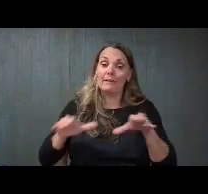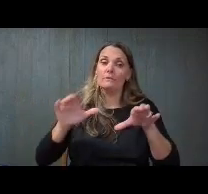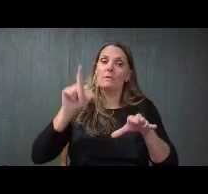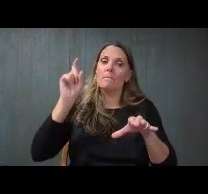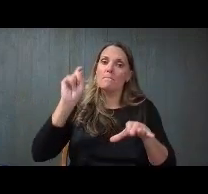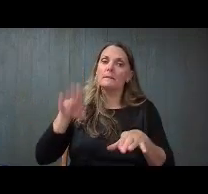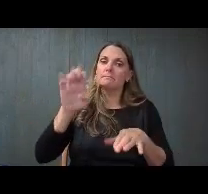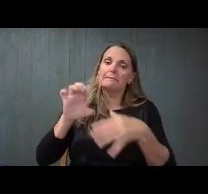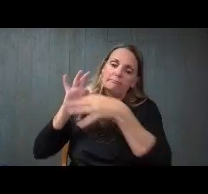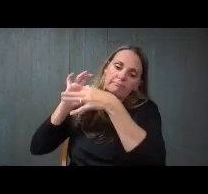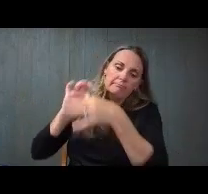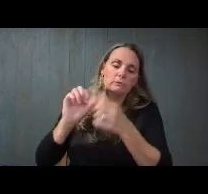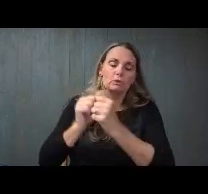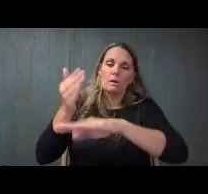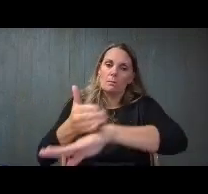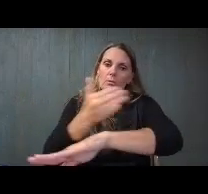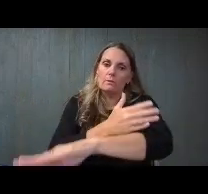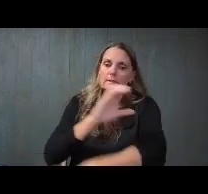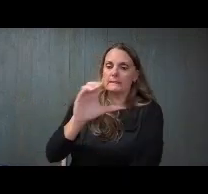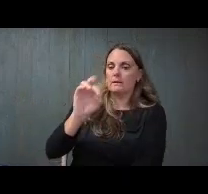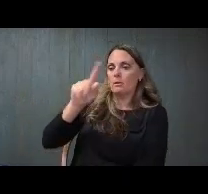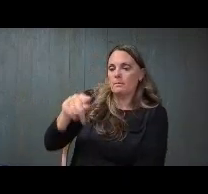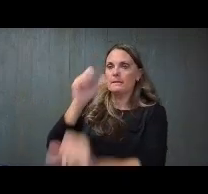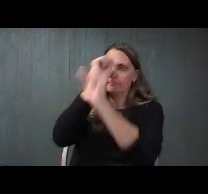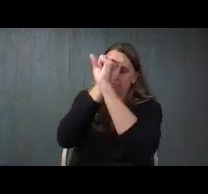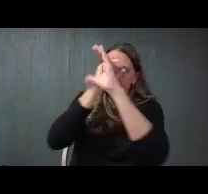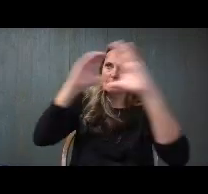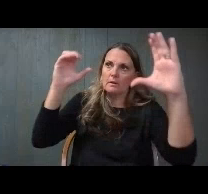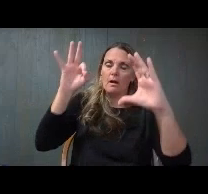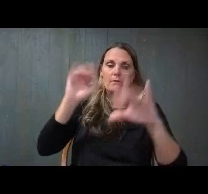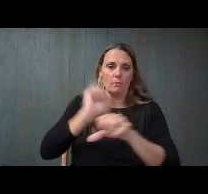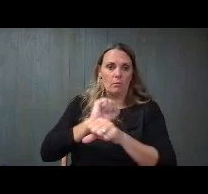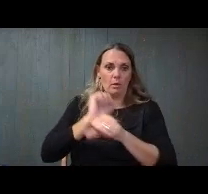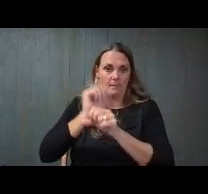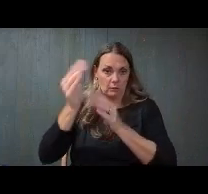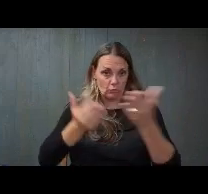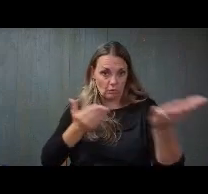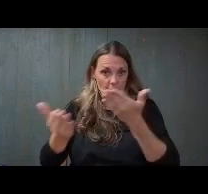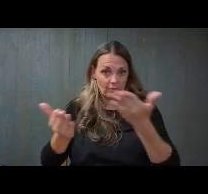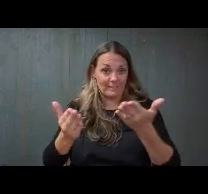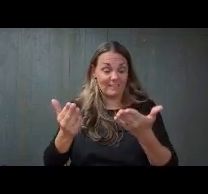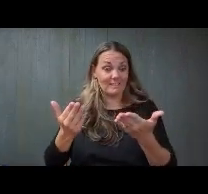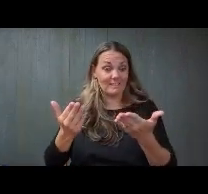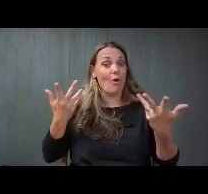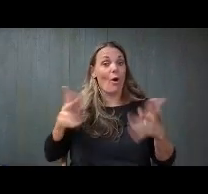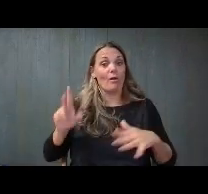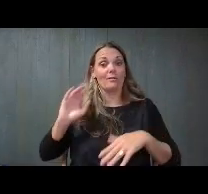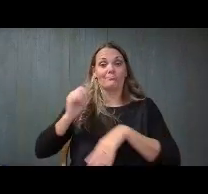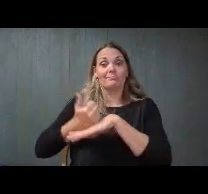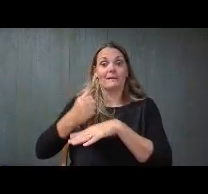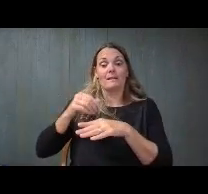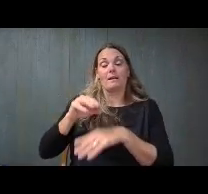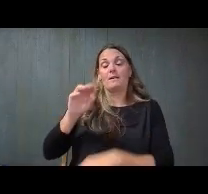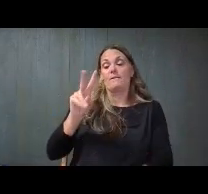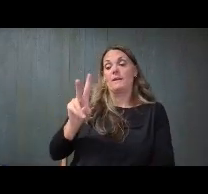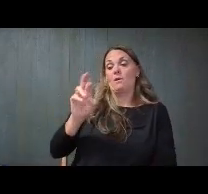with improving the provision of employment services as outlined in the VR manual of Employment Services,